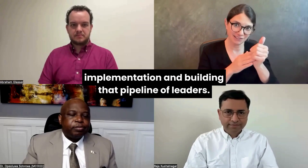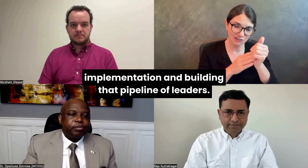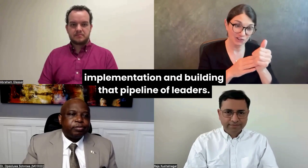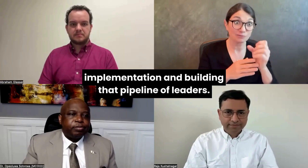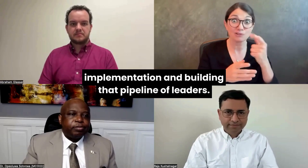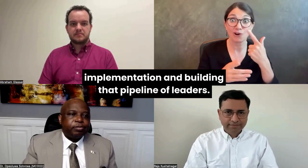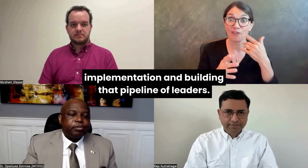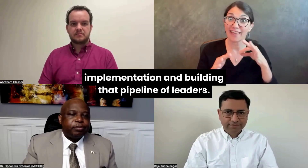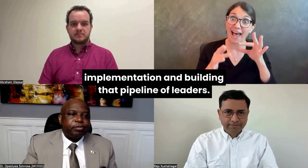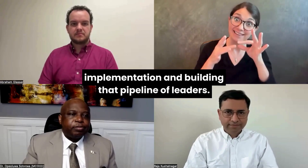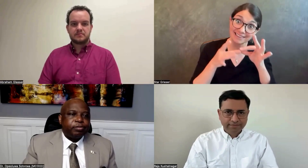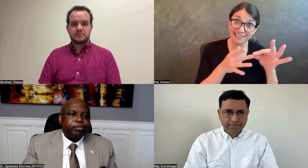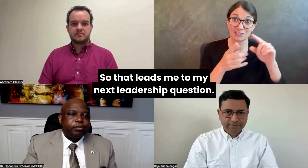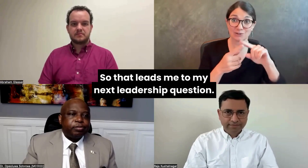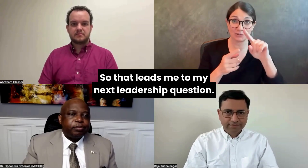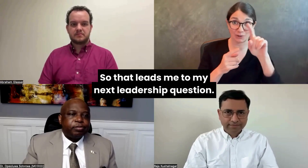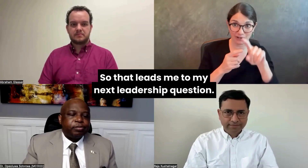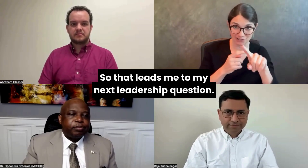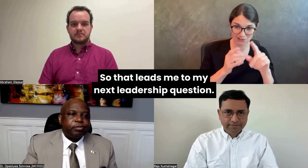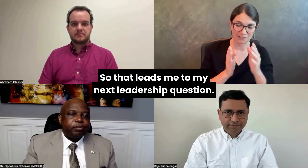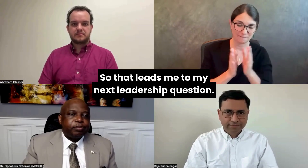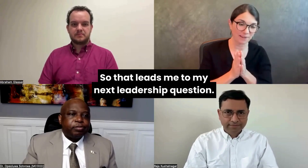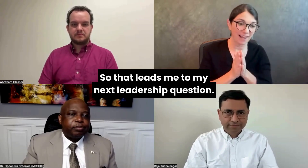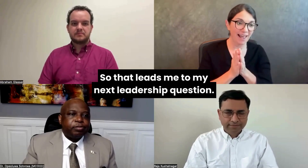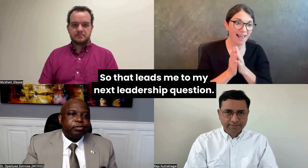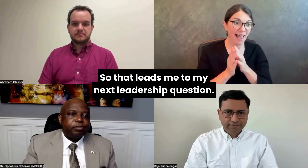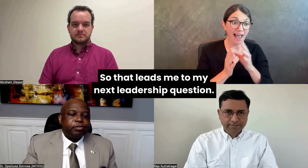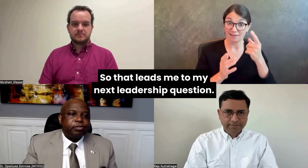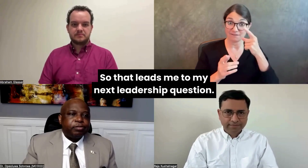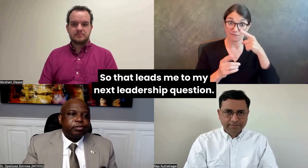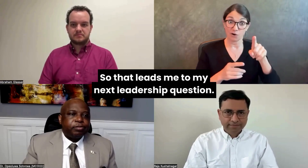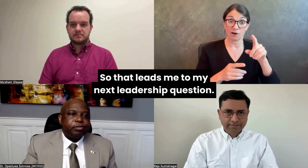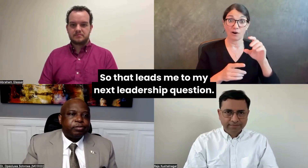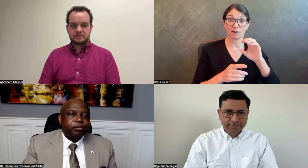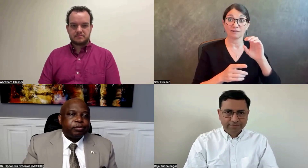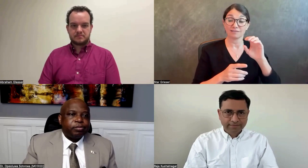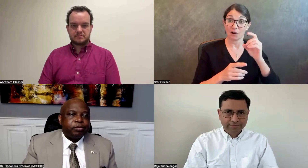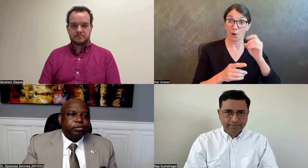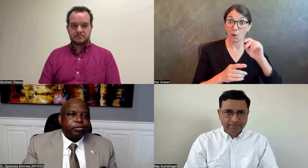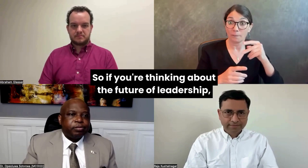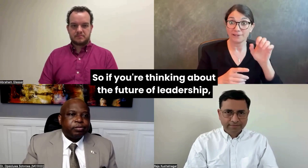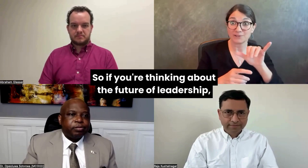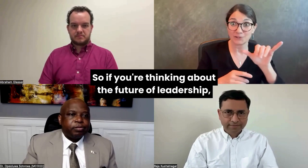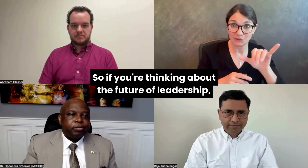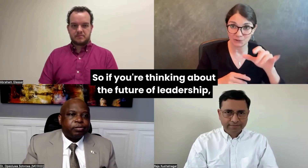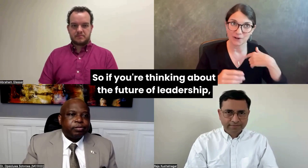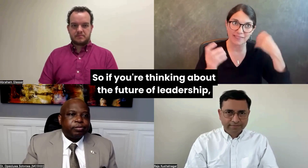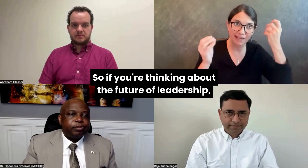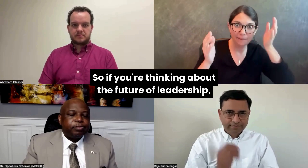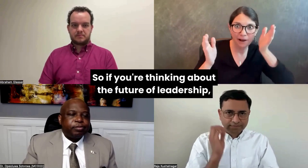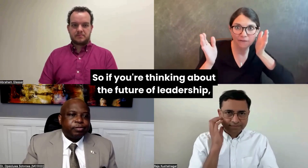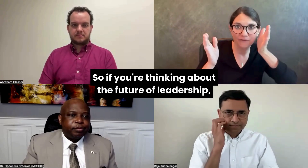So that leads me to my next leadership question. So if you're thinking about the future of leadership,